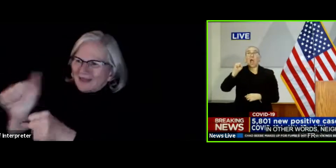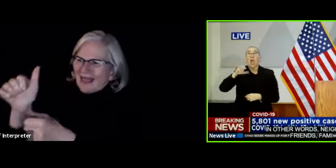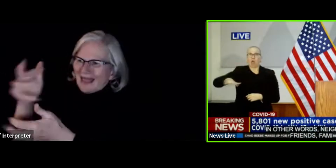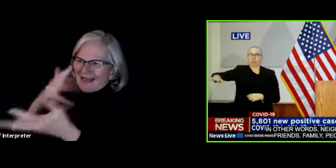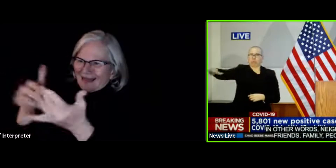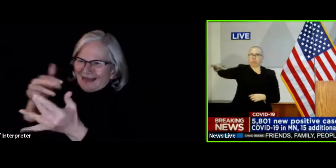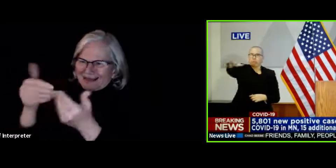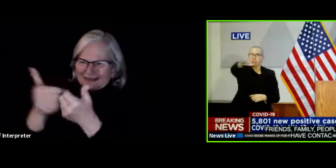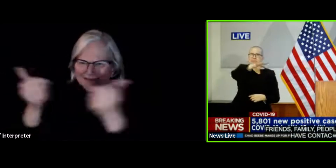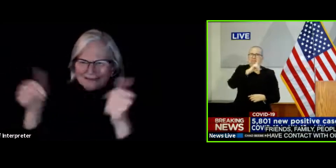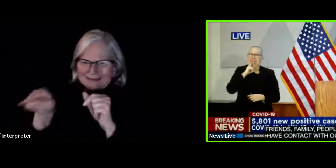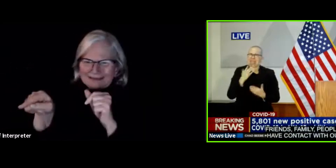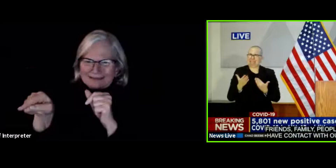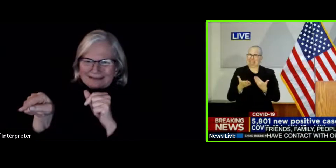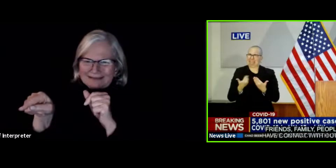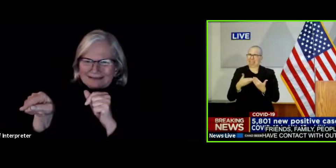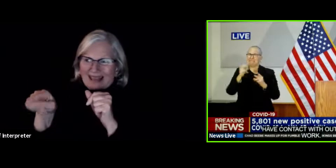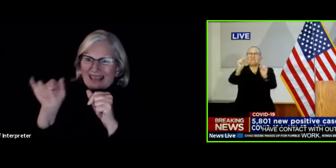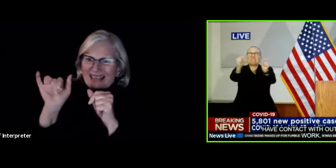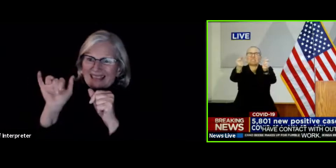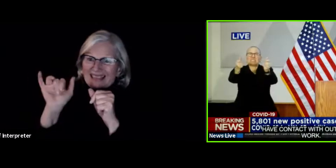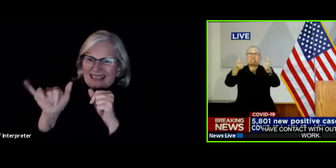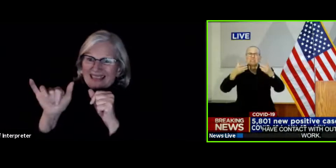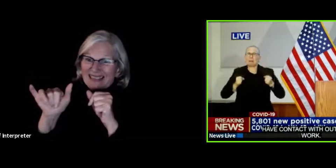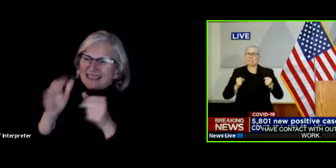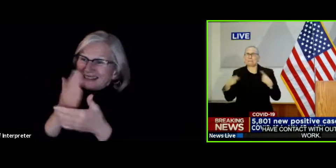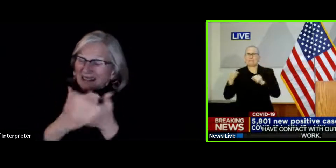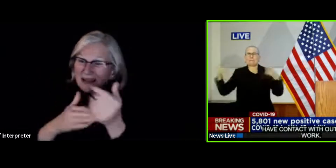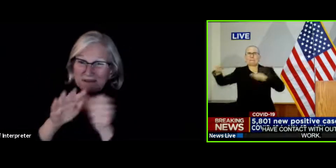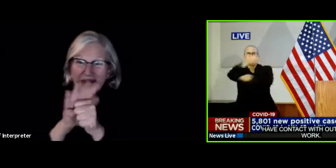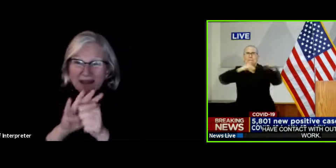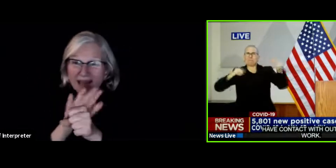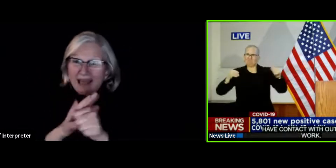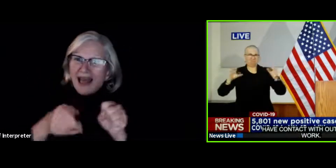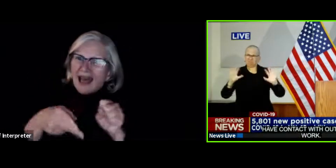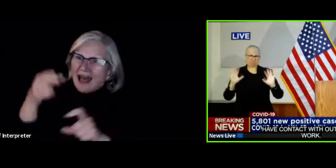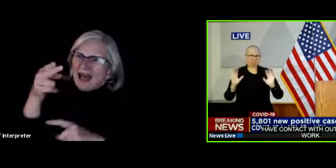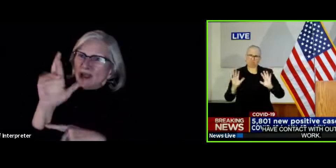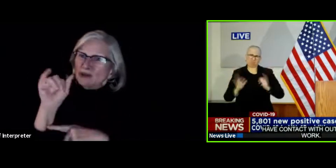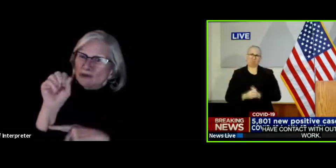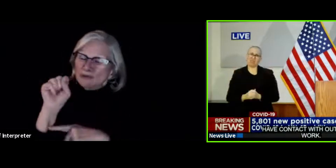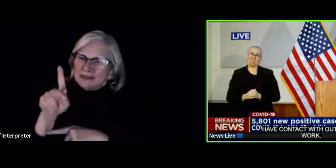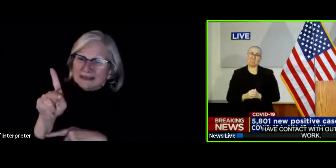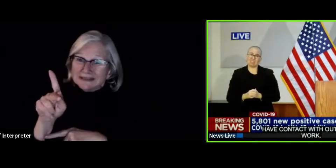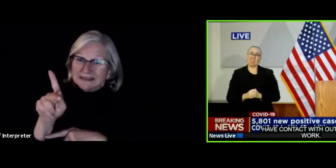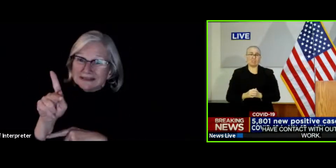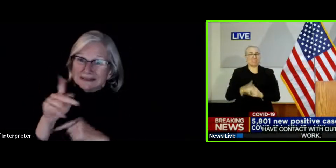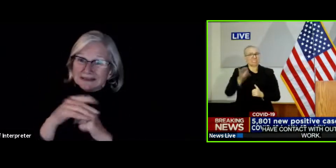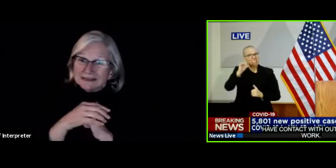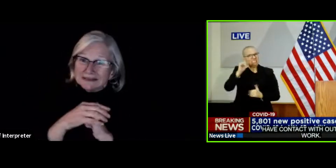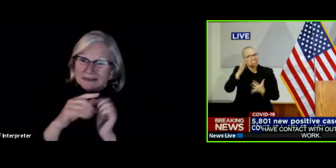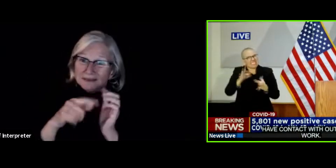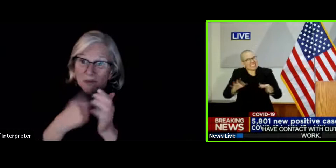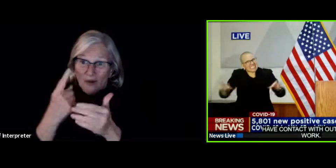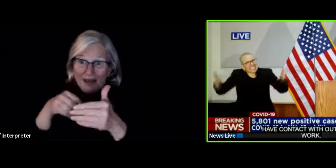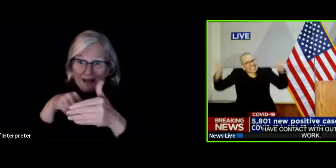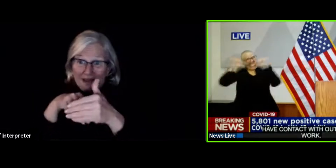FOR OUR HEALTH CARE WORKERS IN THEIR DAILY LIVES, WHEN THEY'RE OUT IN THE COMMUNITY WHICH IS WHY, AGAIN, WE NEEDS ALL OF TO US TAKE STEPS TO HELP